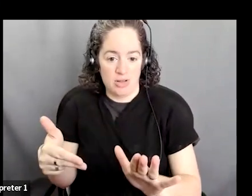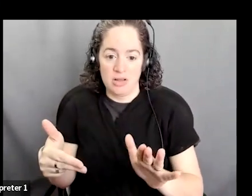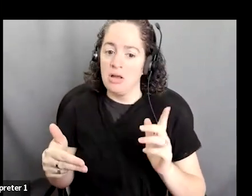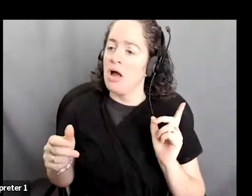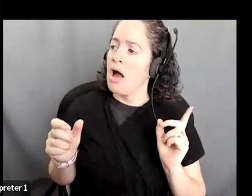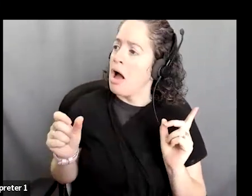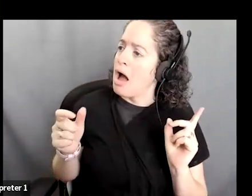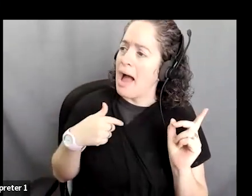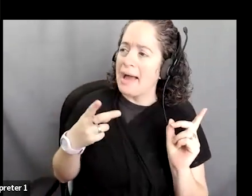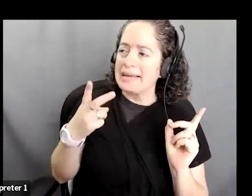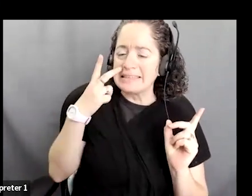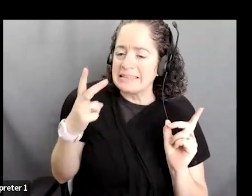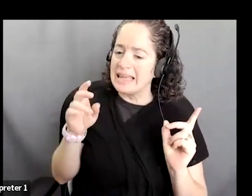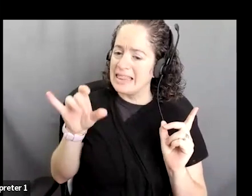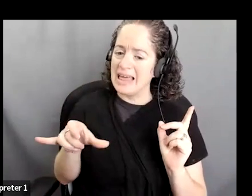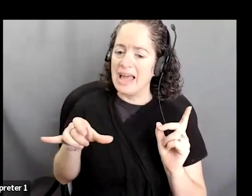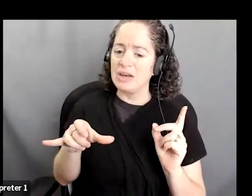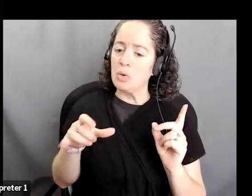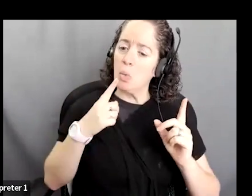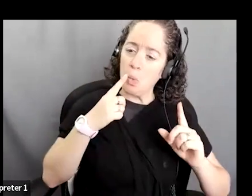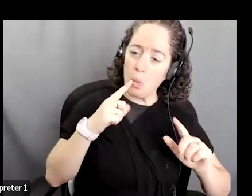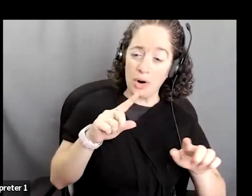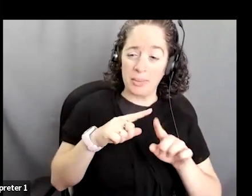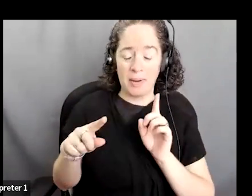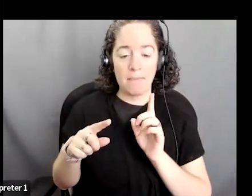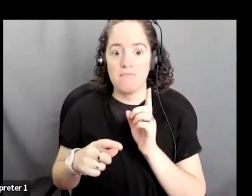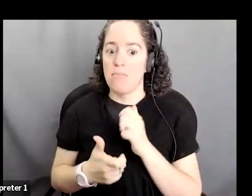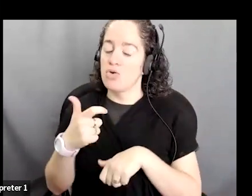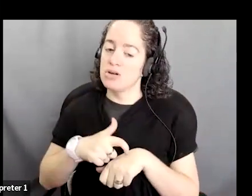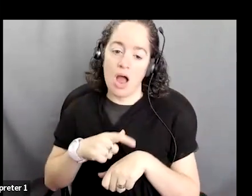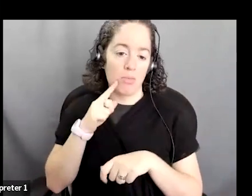I have seen that gone wrong more than I have seen it gone right.